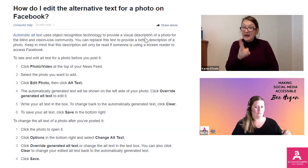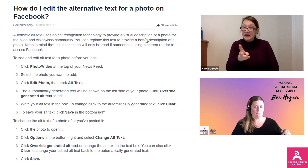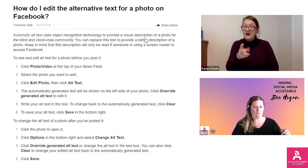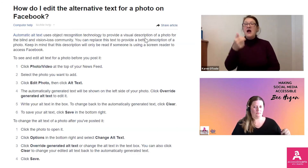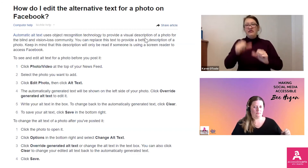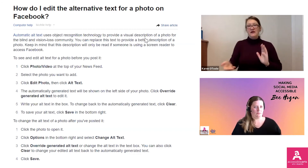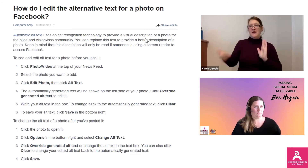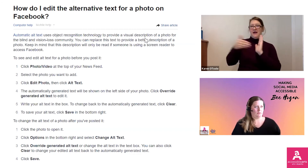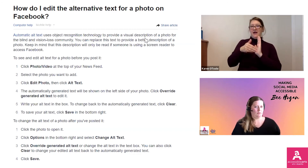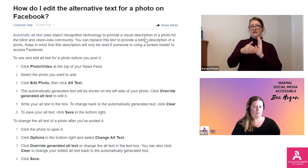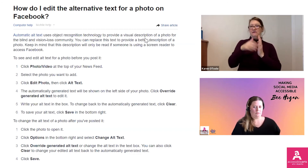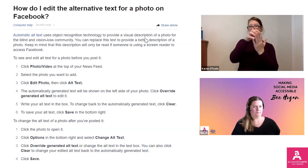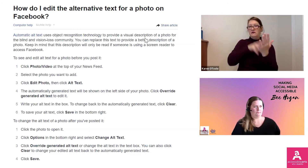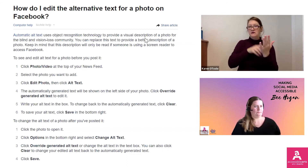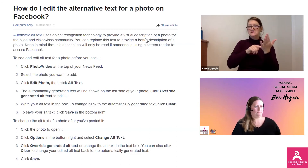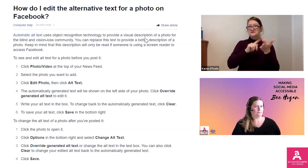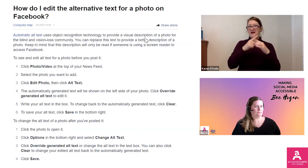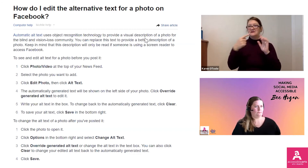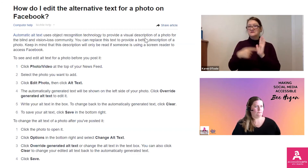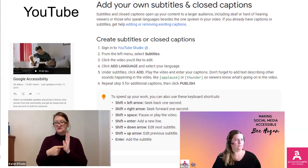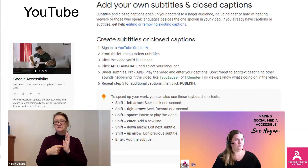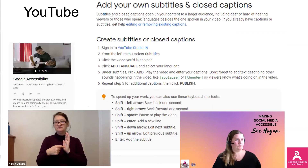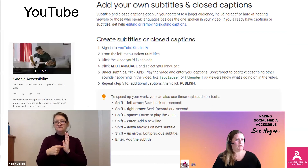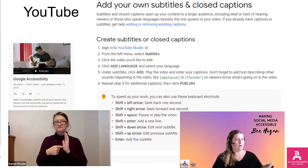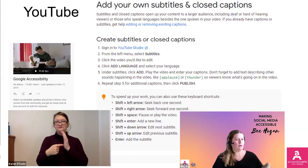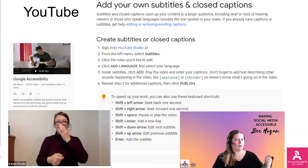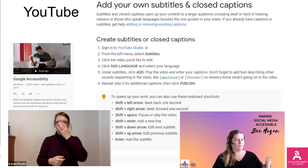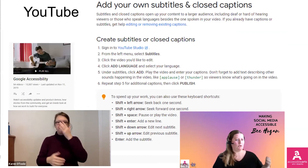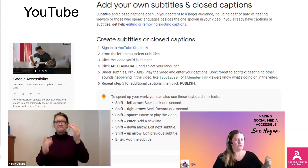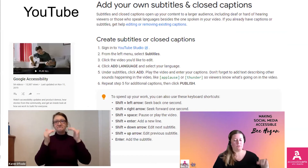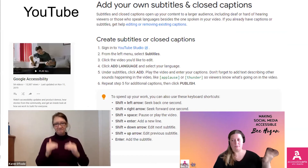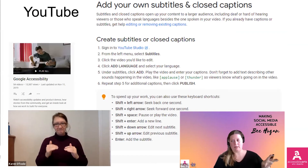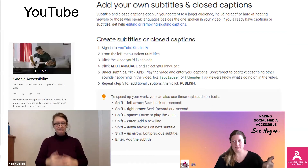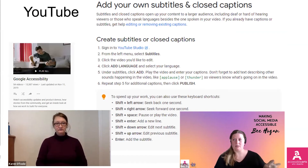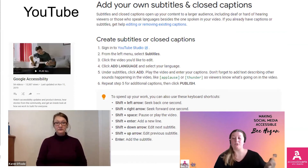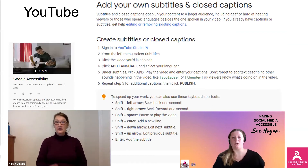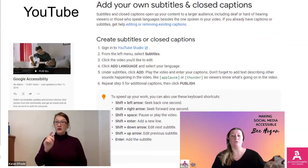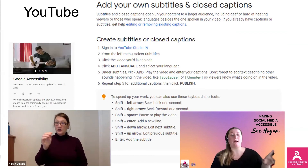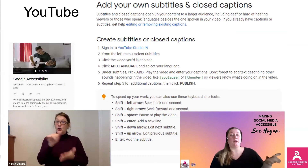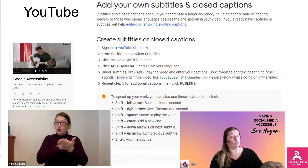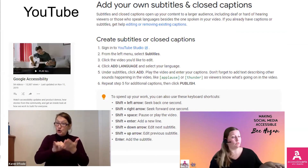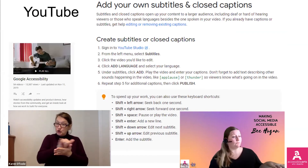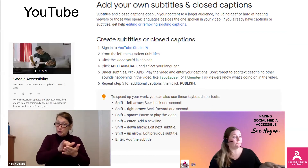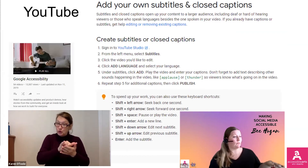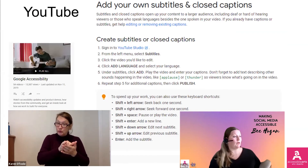YouTube like I said, which is owned by Google.